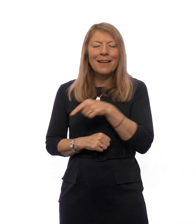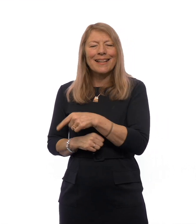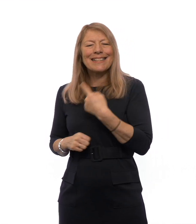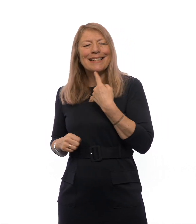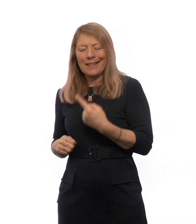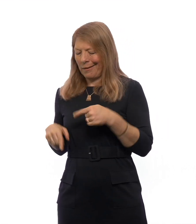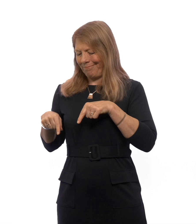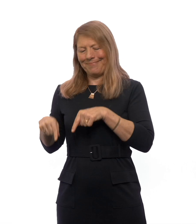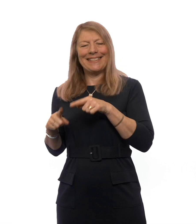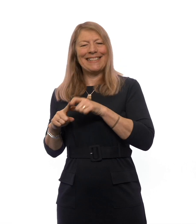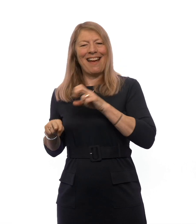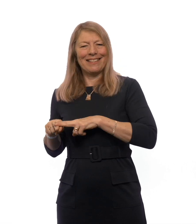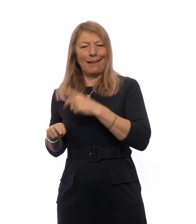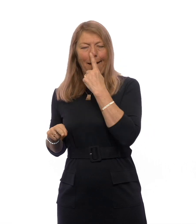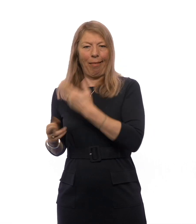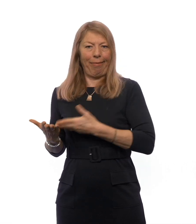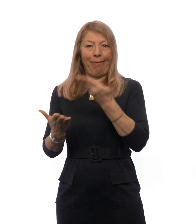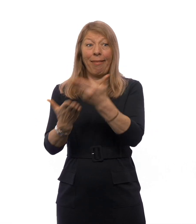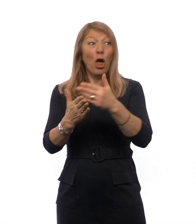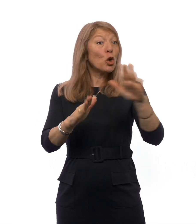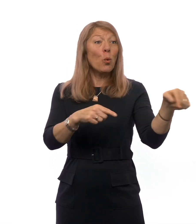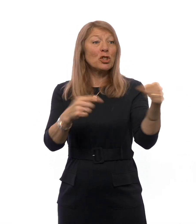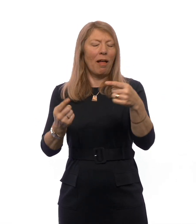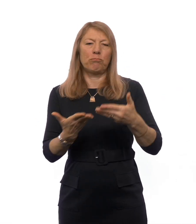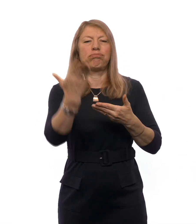list of prescribed organisation without a full legislative review.